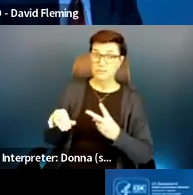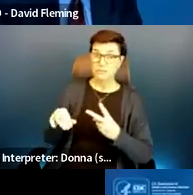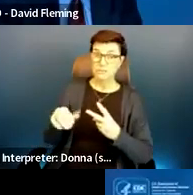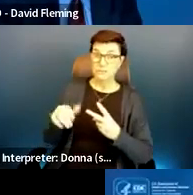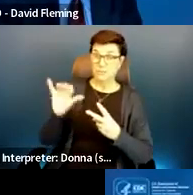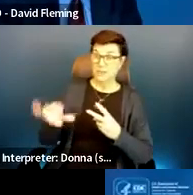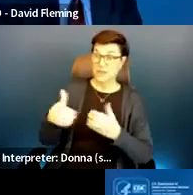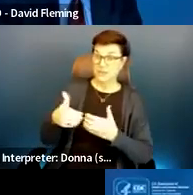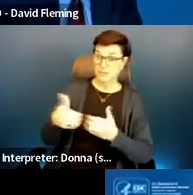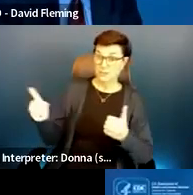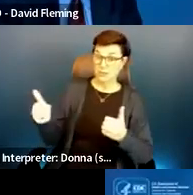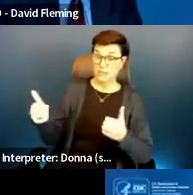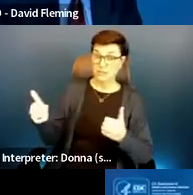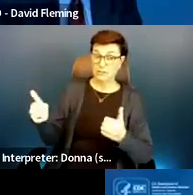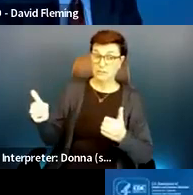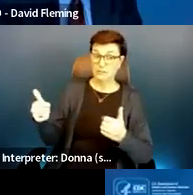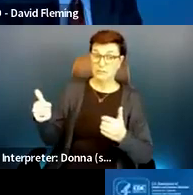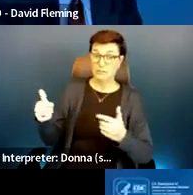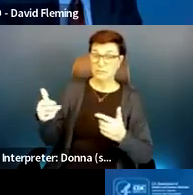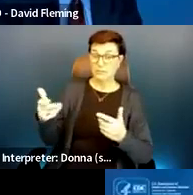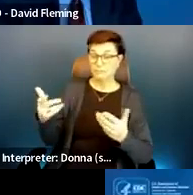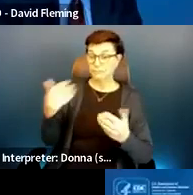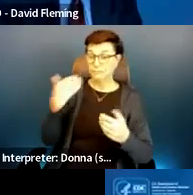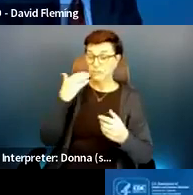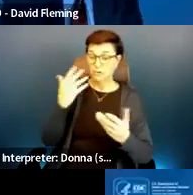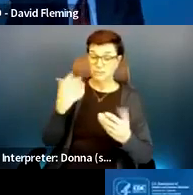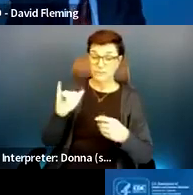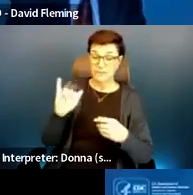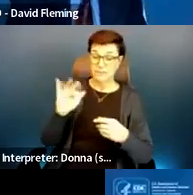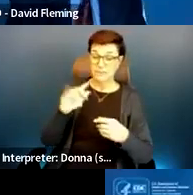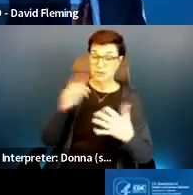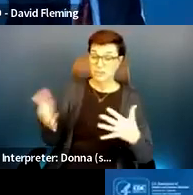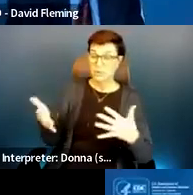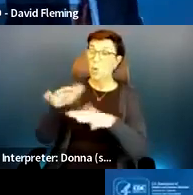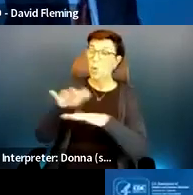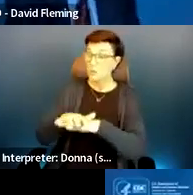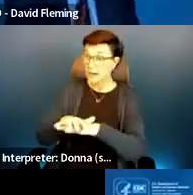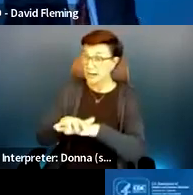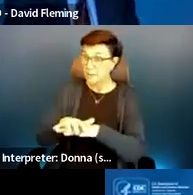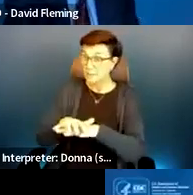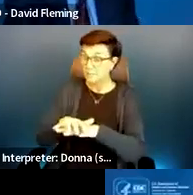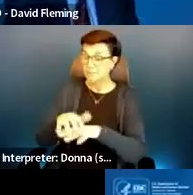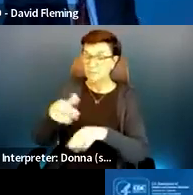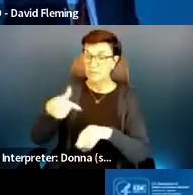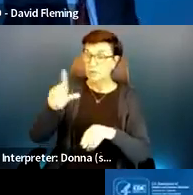that if there is an overlap that the quality standard is